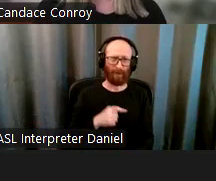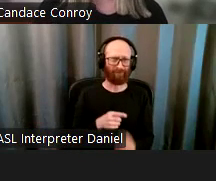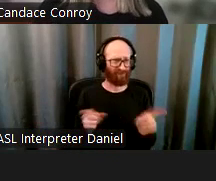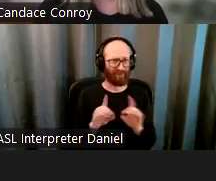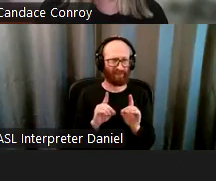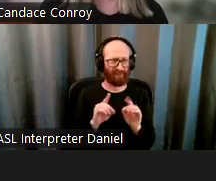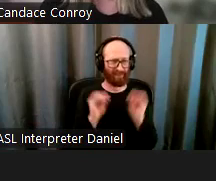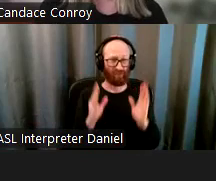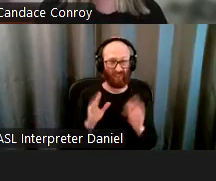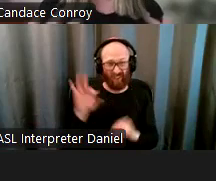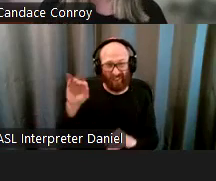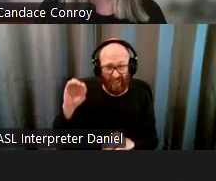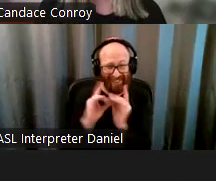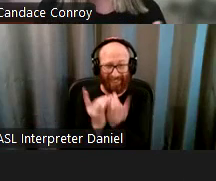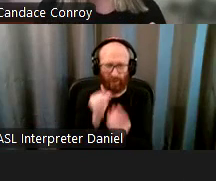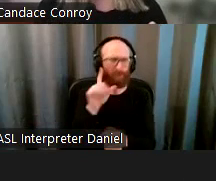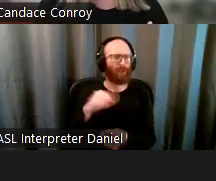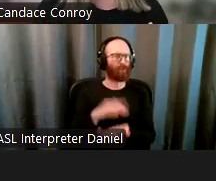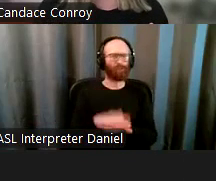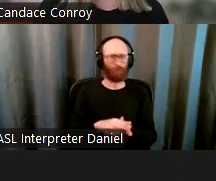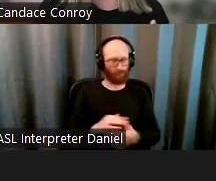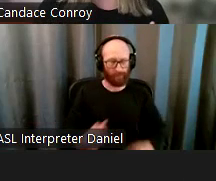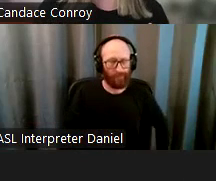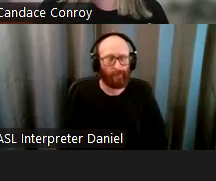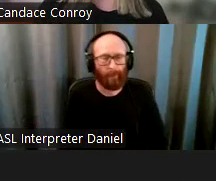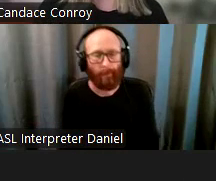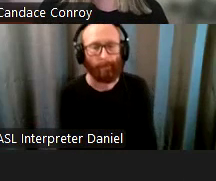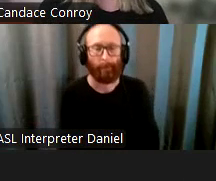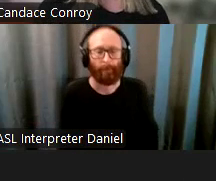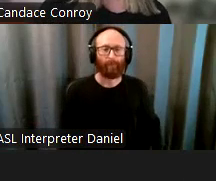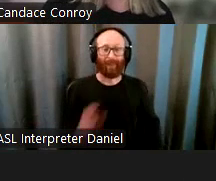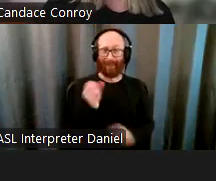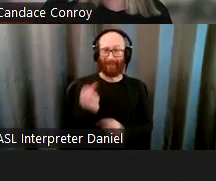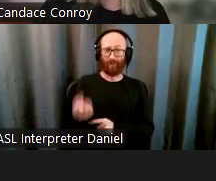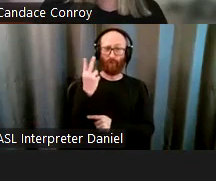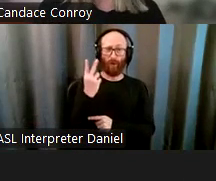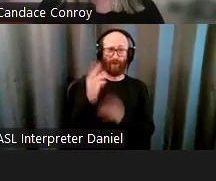not just schools right? So more schools and 12 skills centers and so the implementation